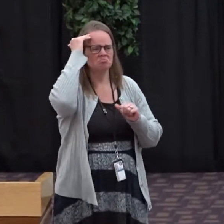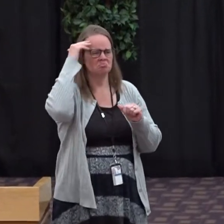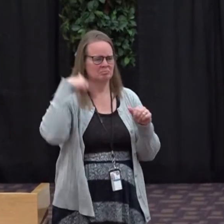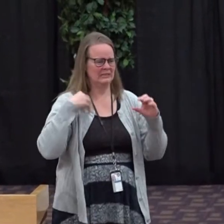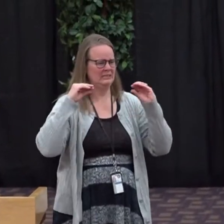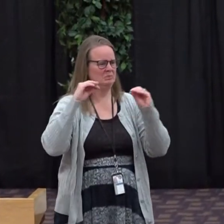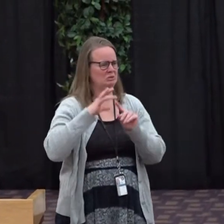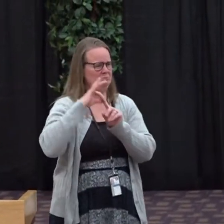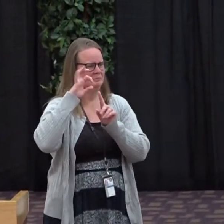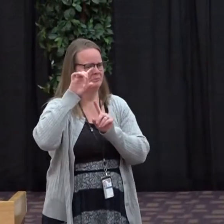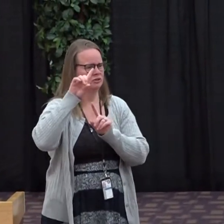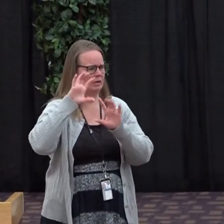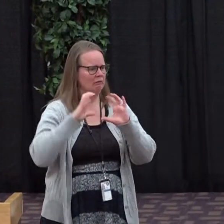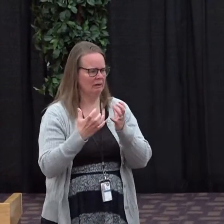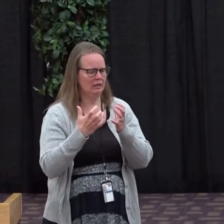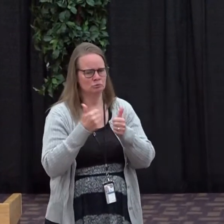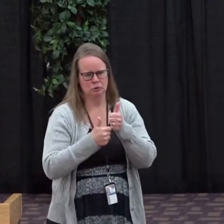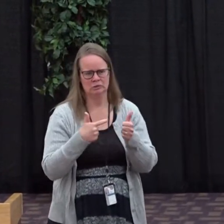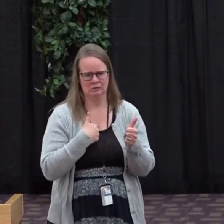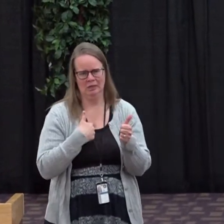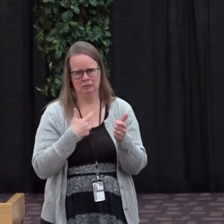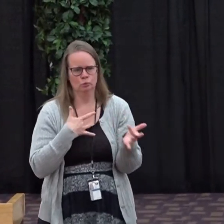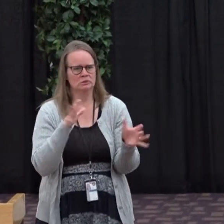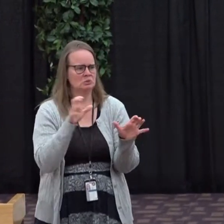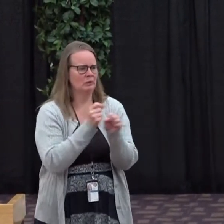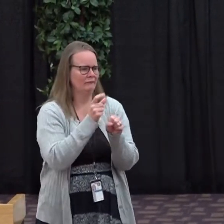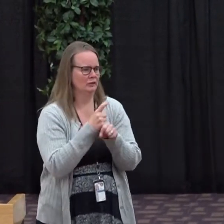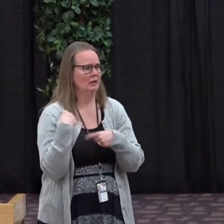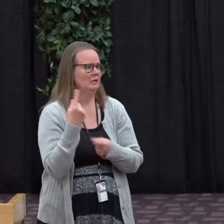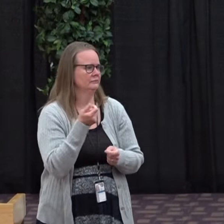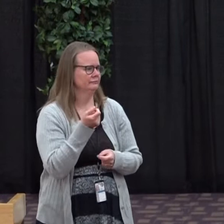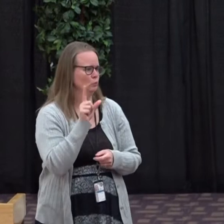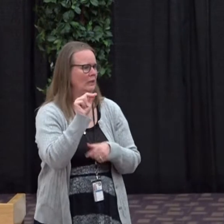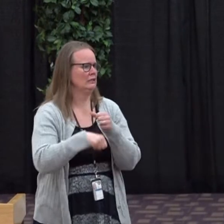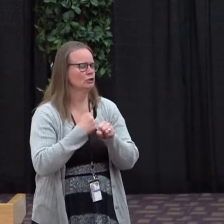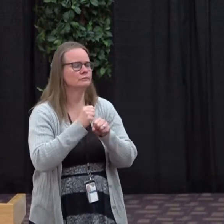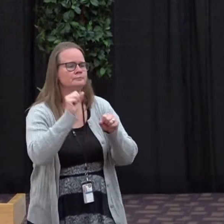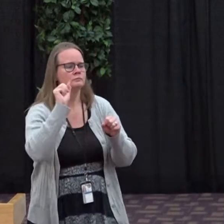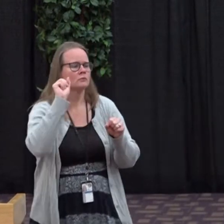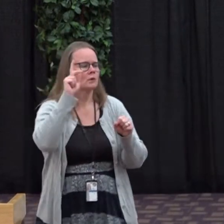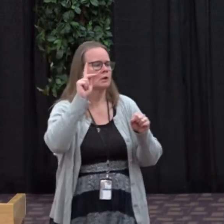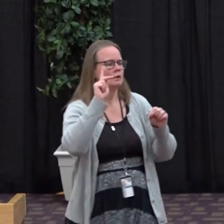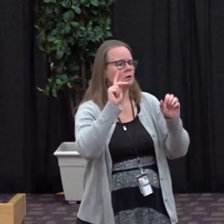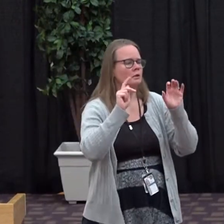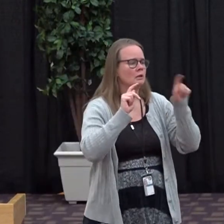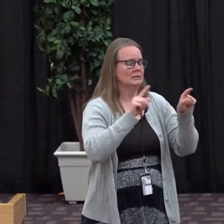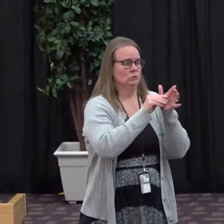Alright. So most of you know that I teach special ed classes, typically every year. For 20 years.